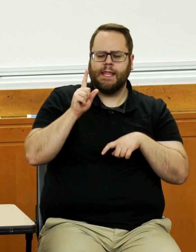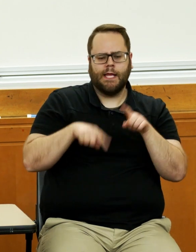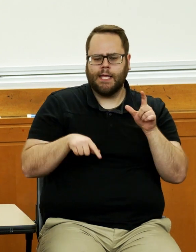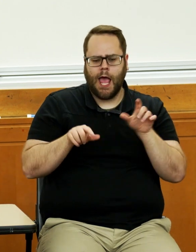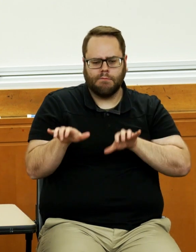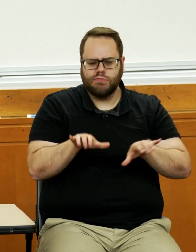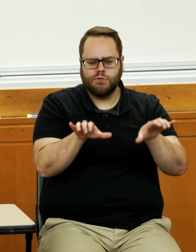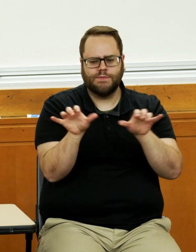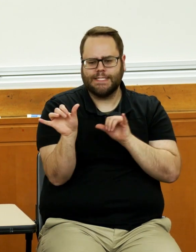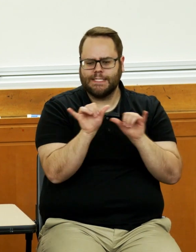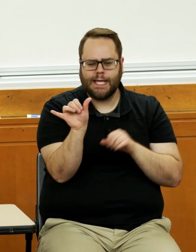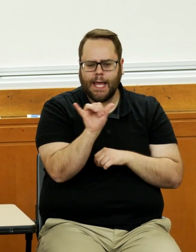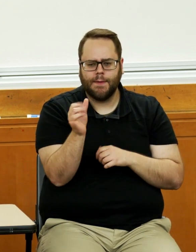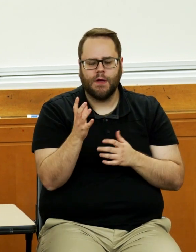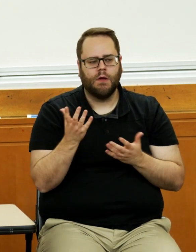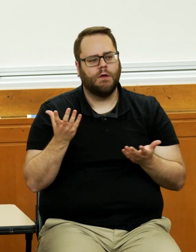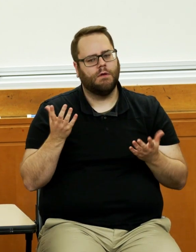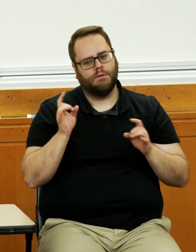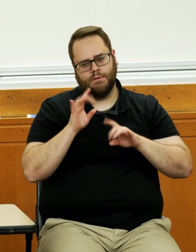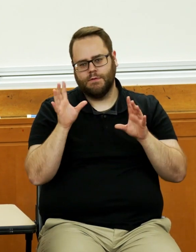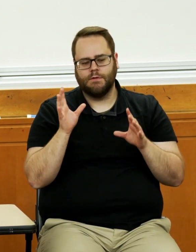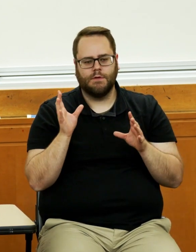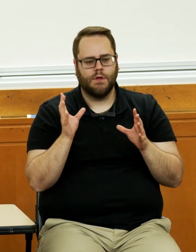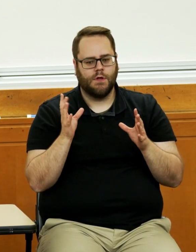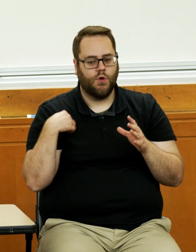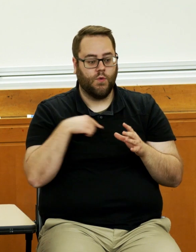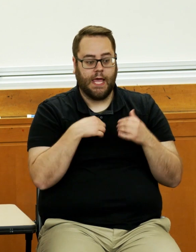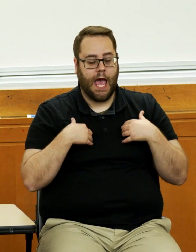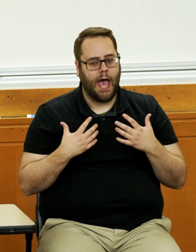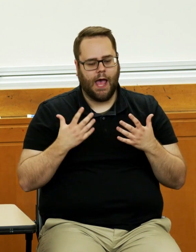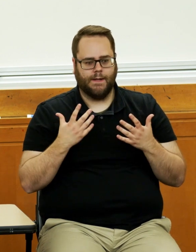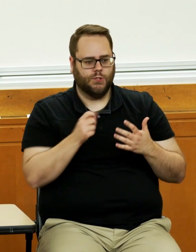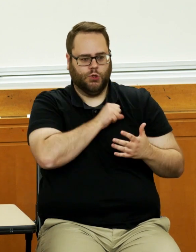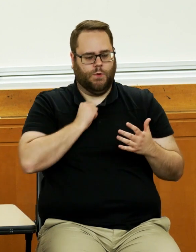way or…both!” It was a double-edged sword. We had extra superpowers that that enabled us to stay out